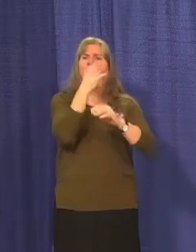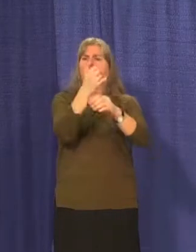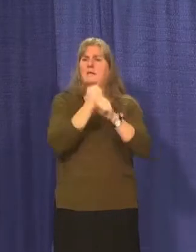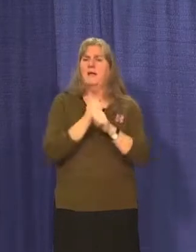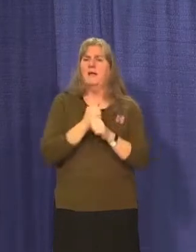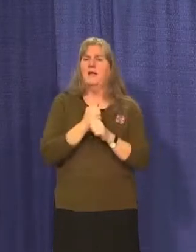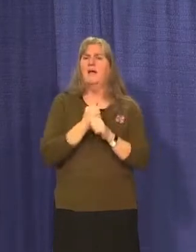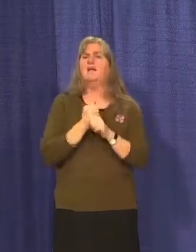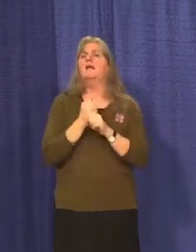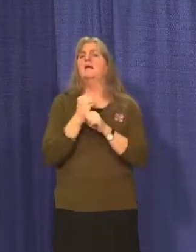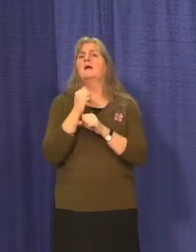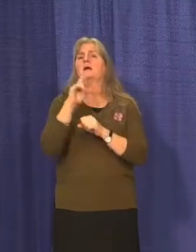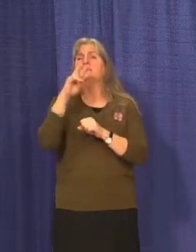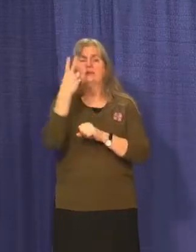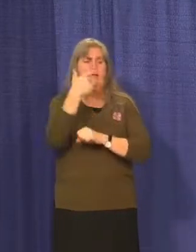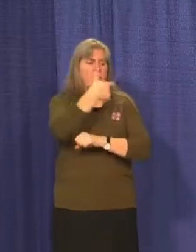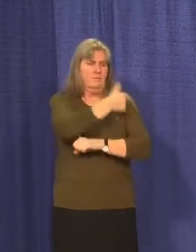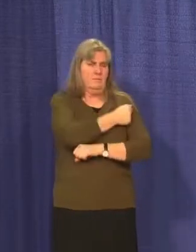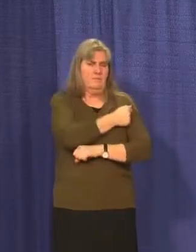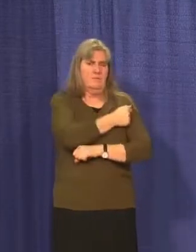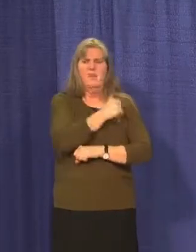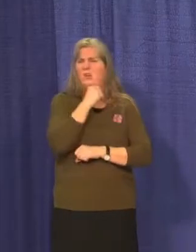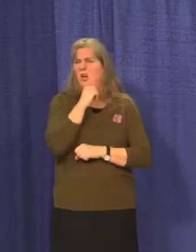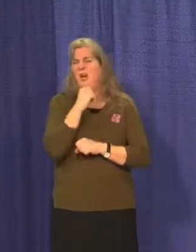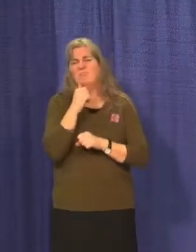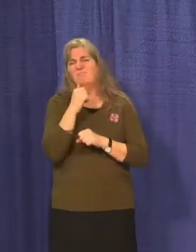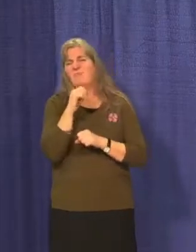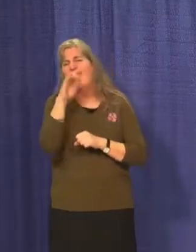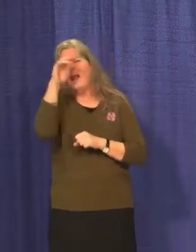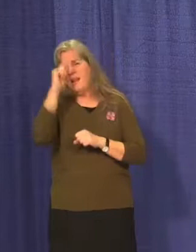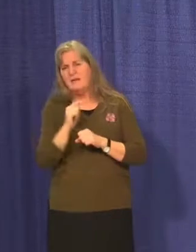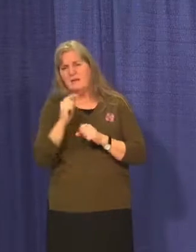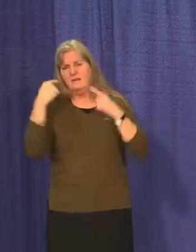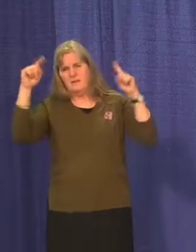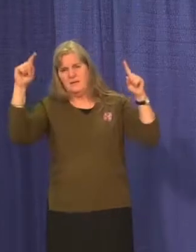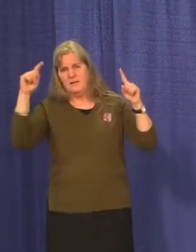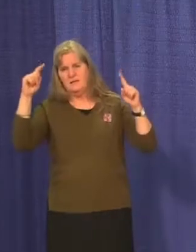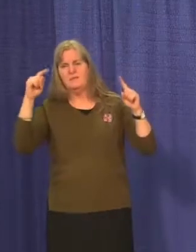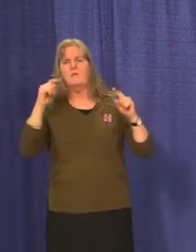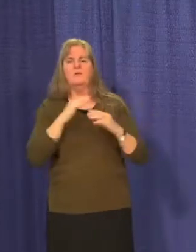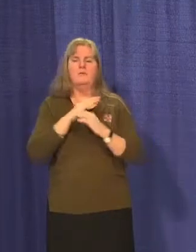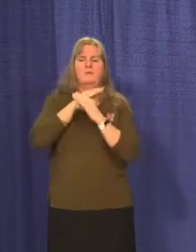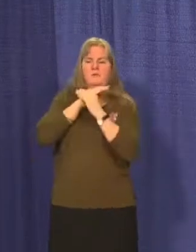their second dose, the vaccine will not be as effective. We need to remember that herd